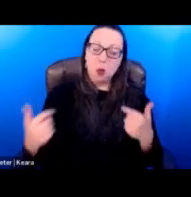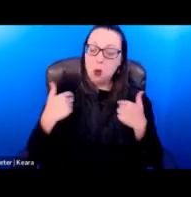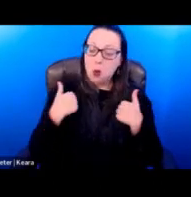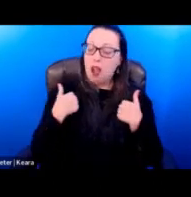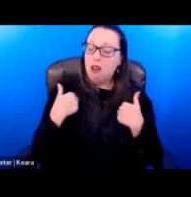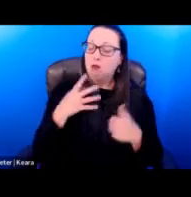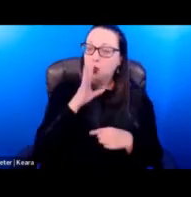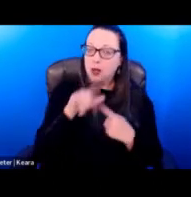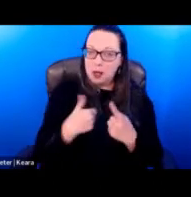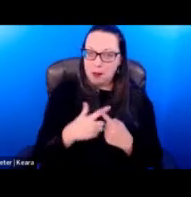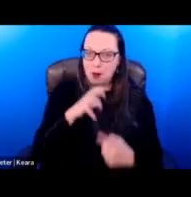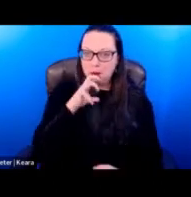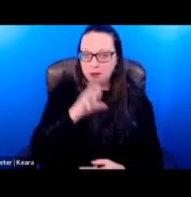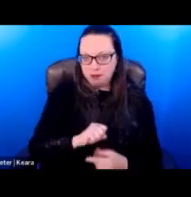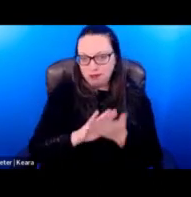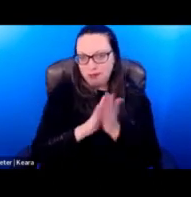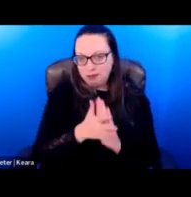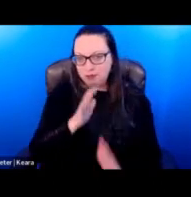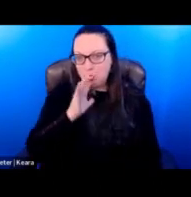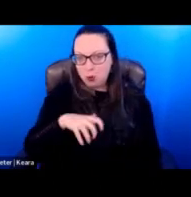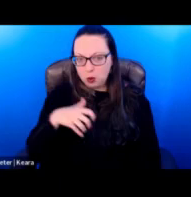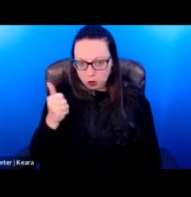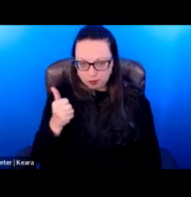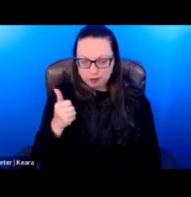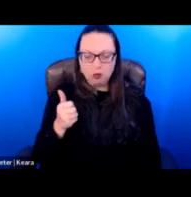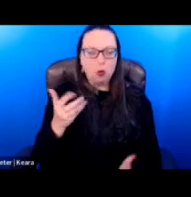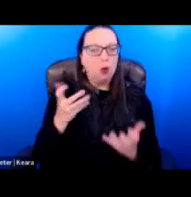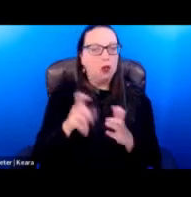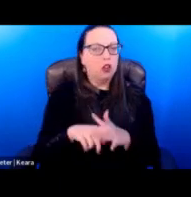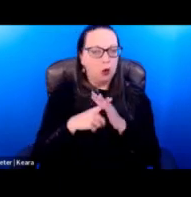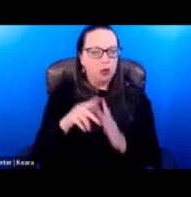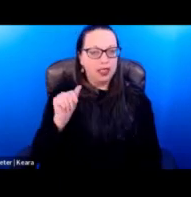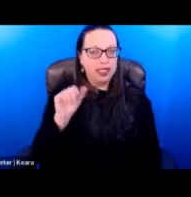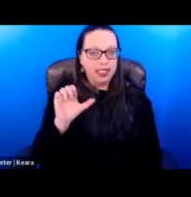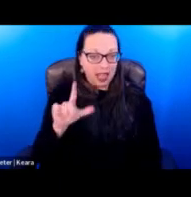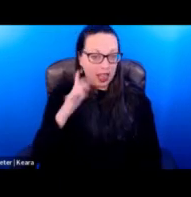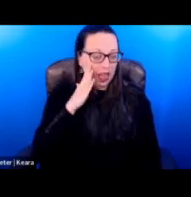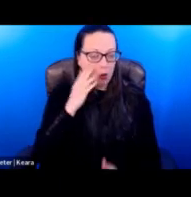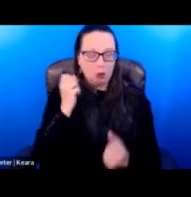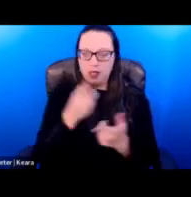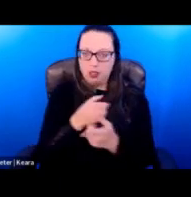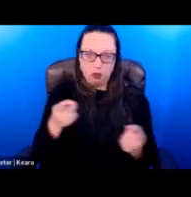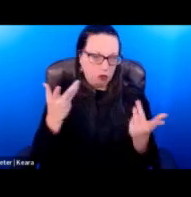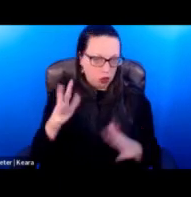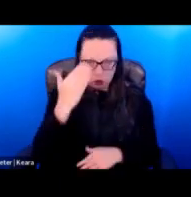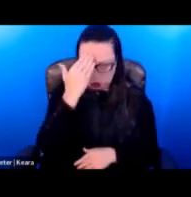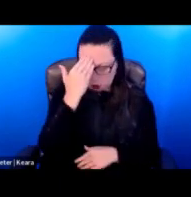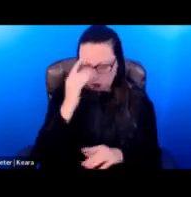aging. And I thought I would start with the Administration for Community Living, which I know many of you all know. But just as a refresher, know, we